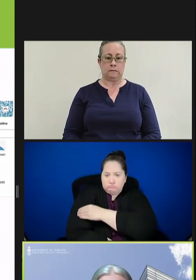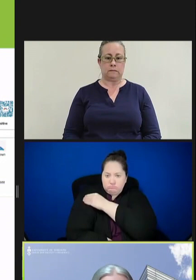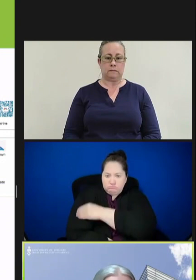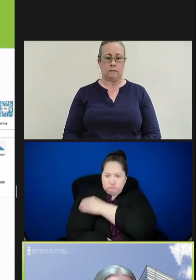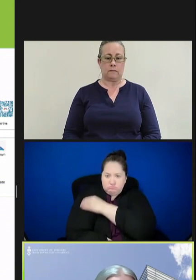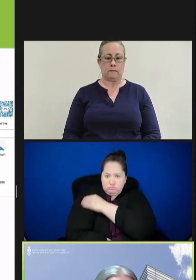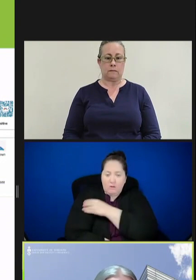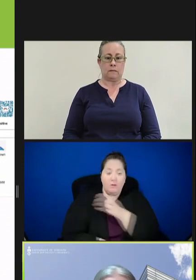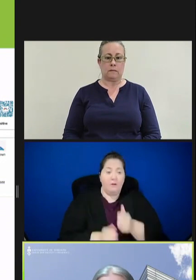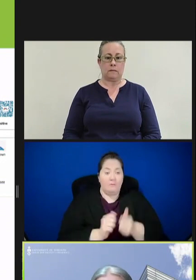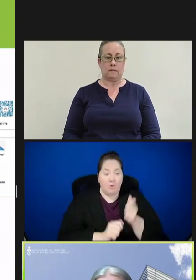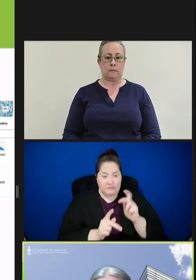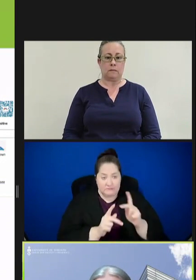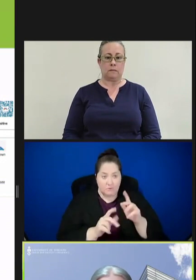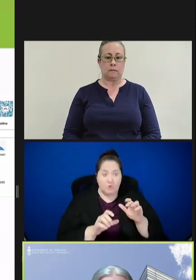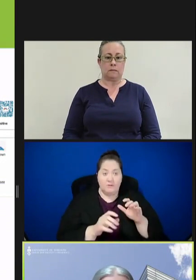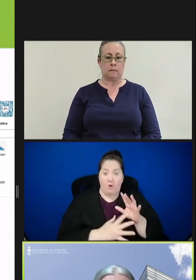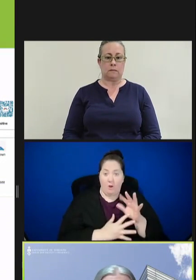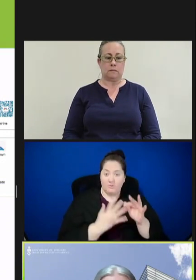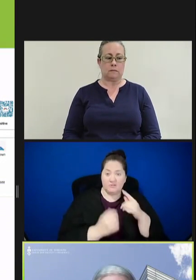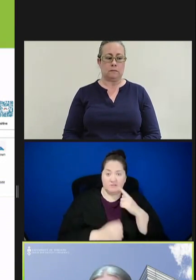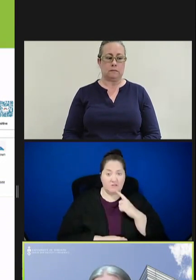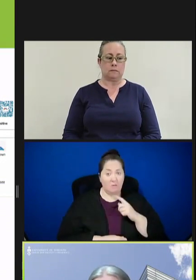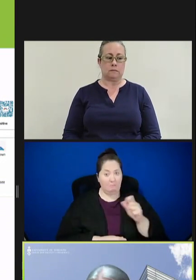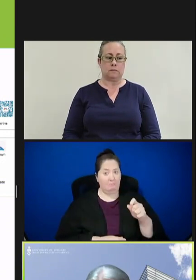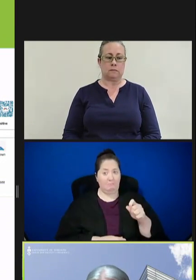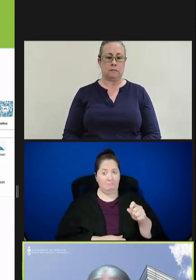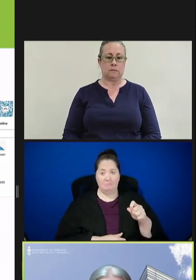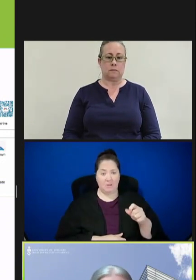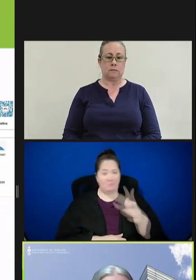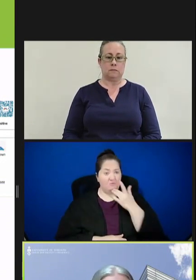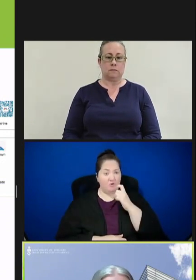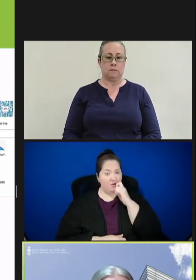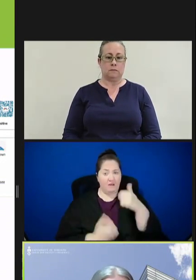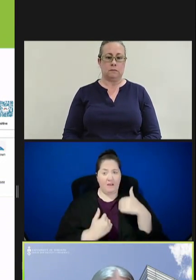when you give them that option, they actually say, yeah, I'd rather not have it. So that's